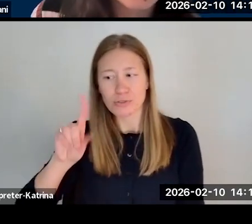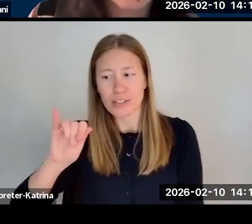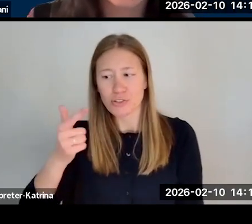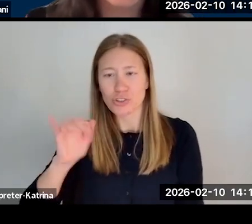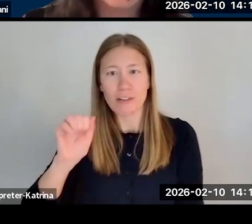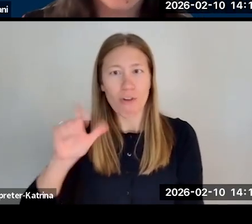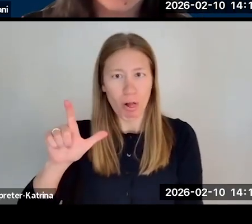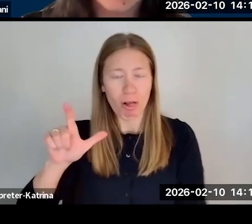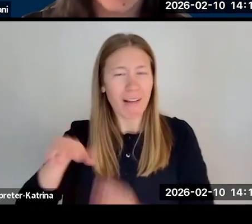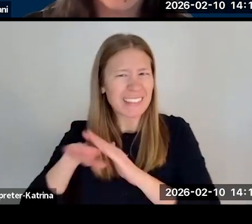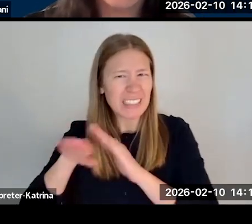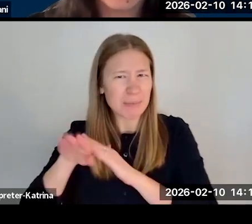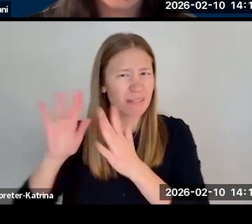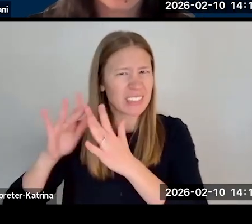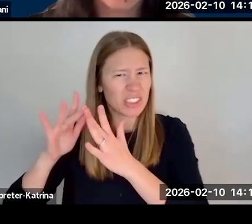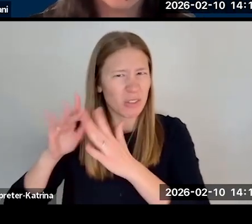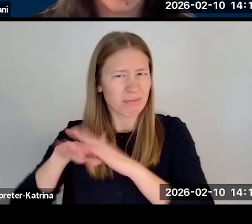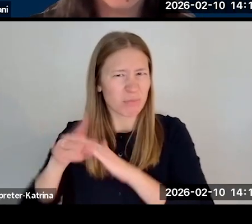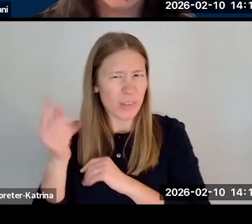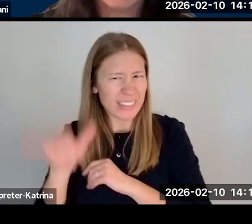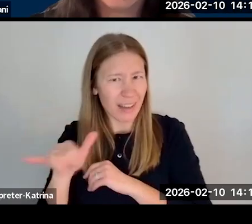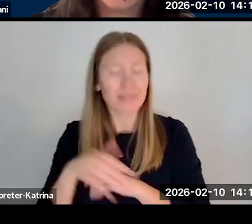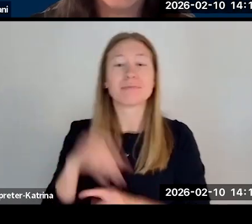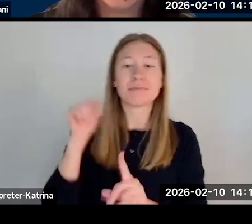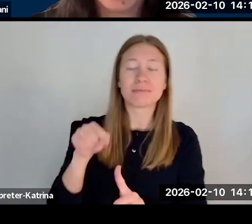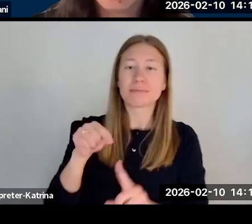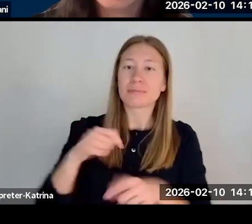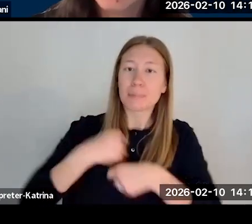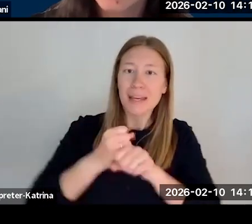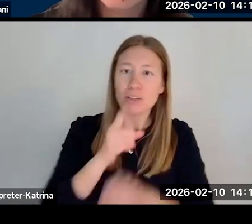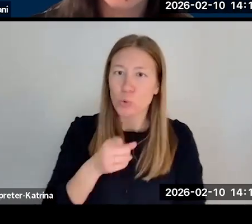Digital accessibility is about making sure that digital information